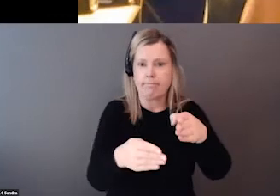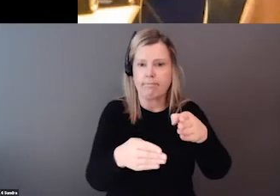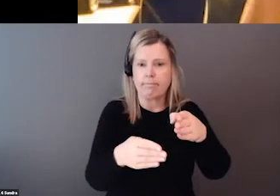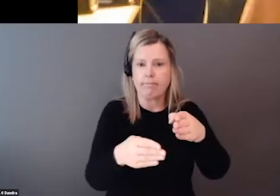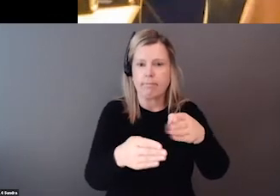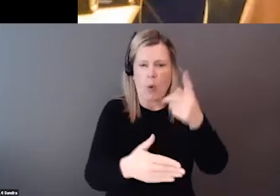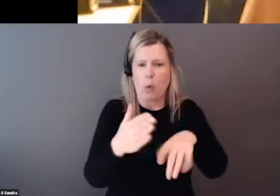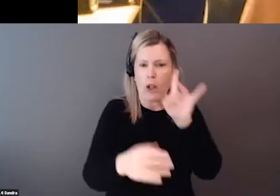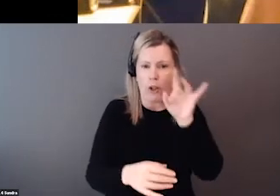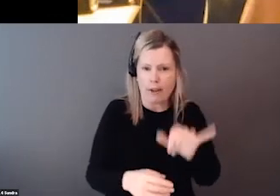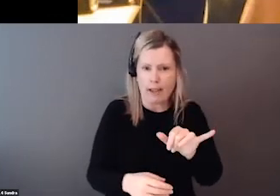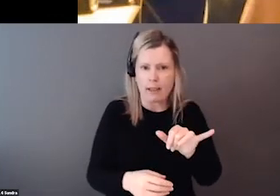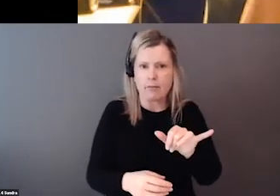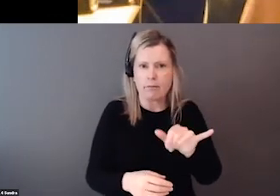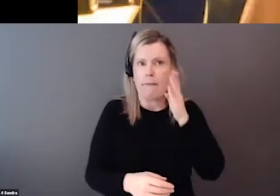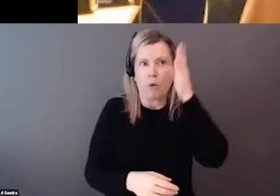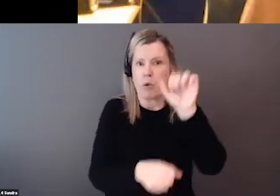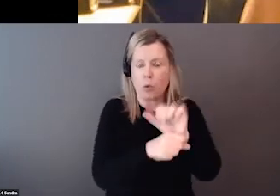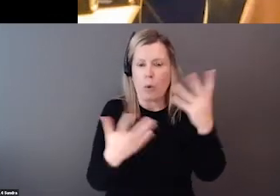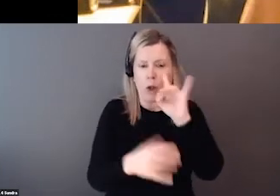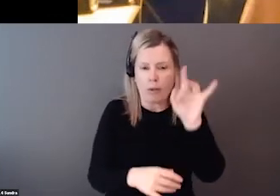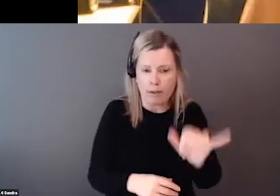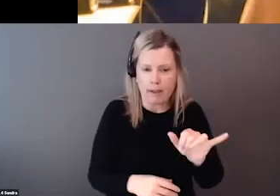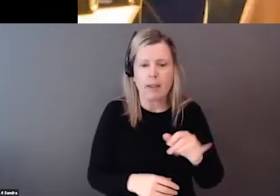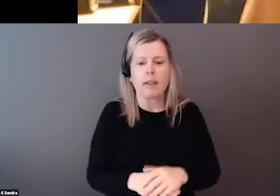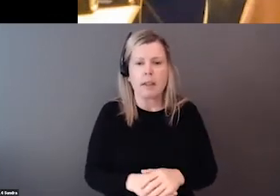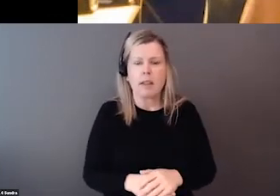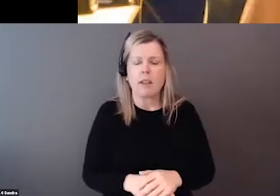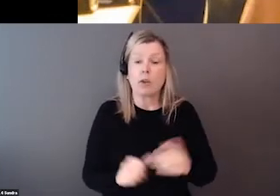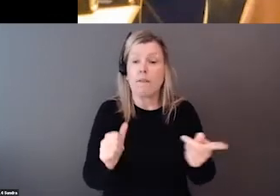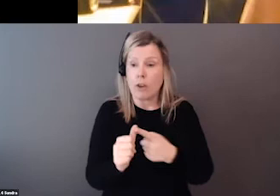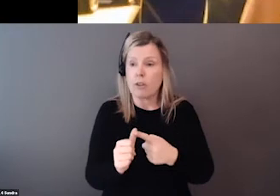And so in this presentation I'm going to provide a rationale for the proposed research and a summary of activities my team and I plan